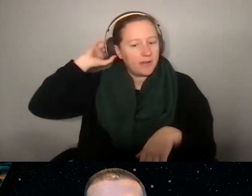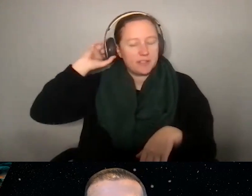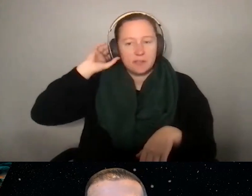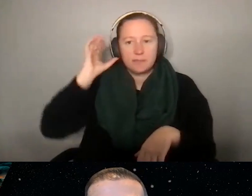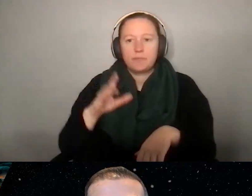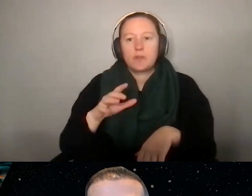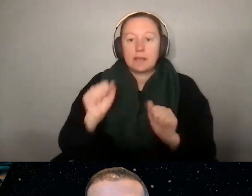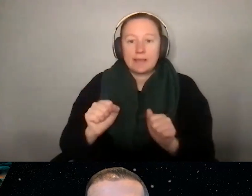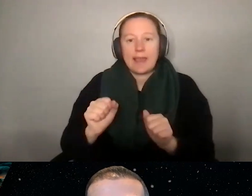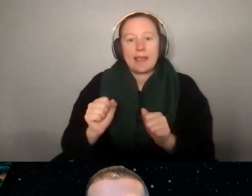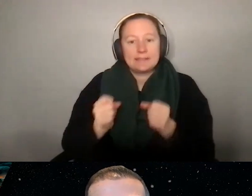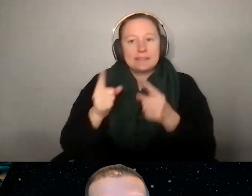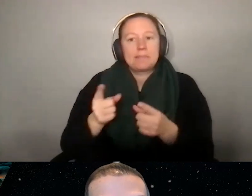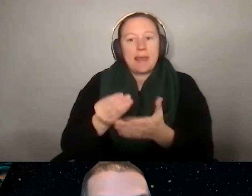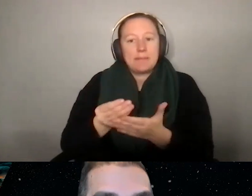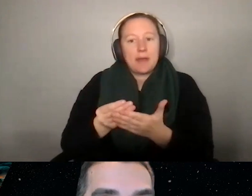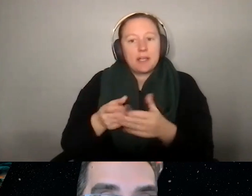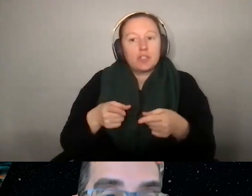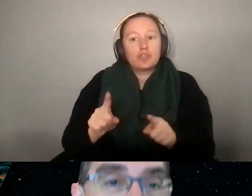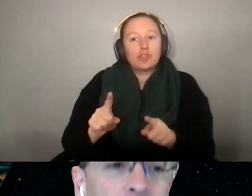down funds during a government shutdown?